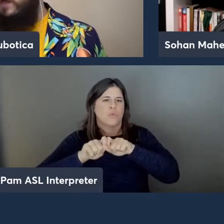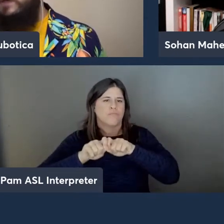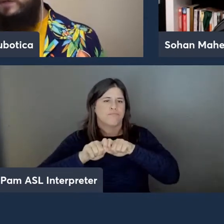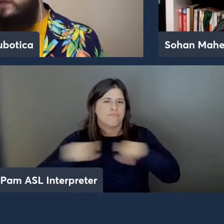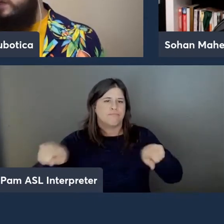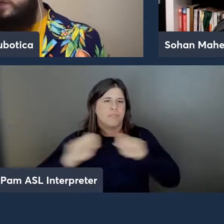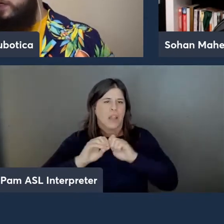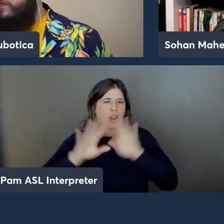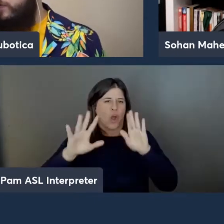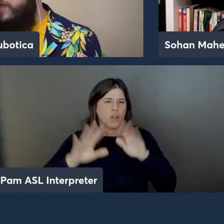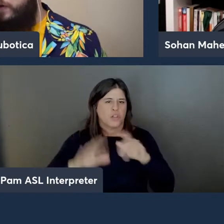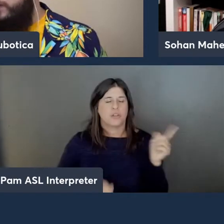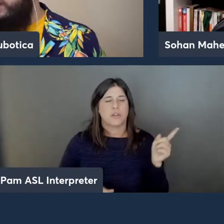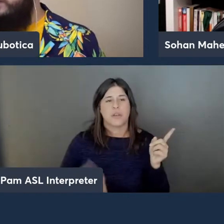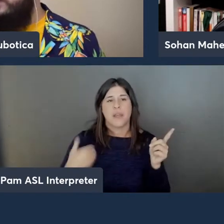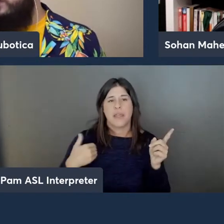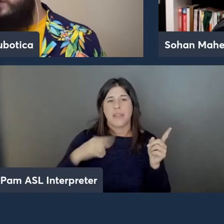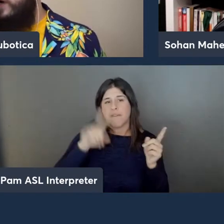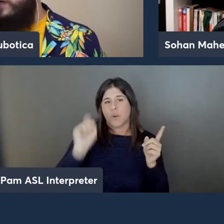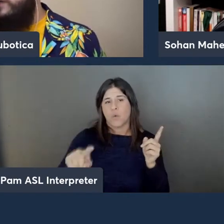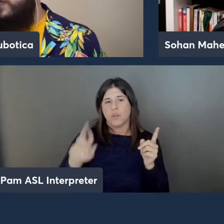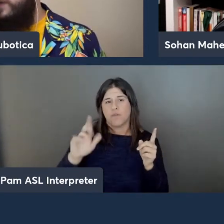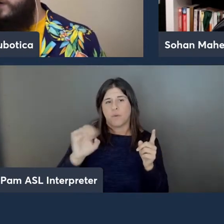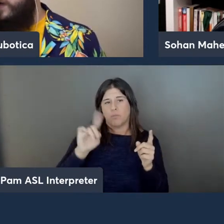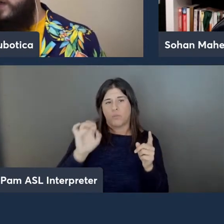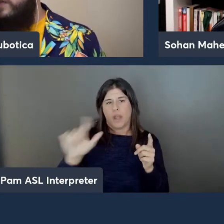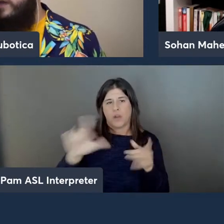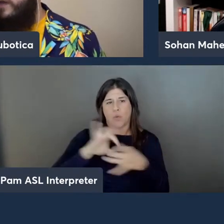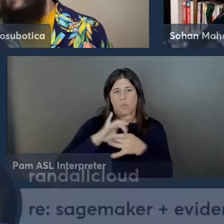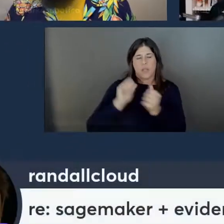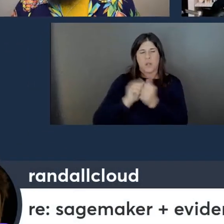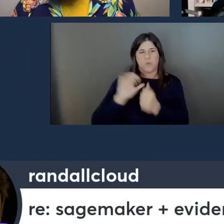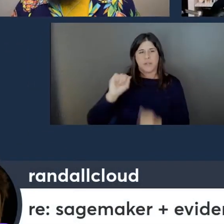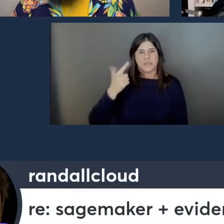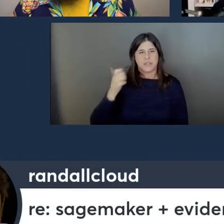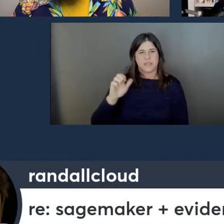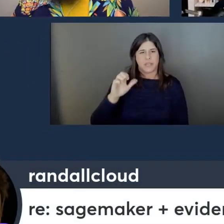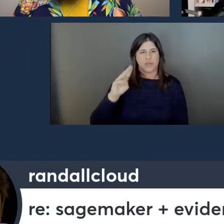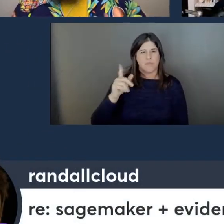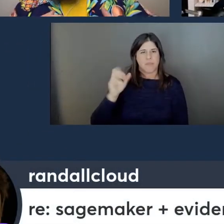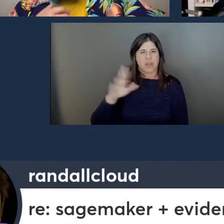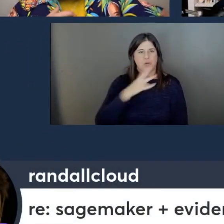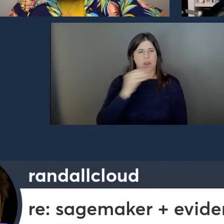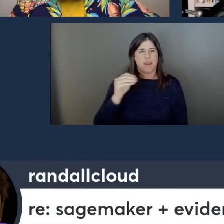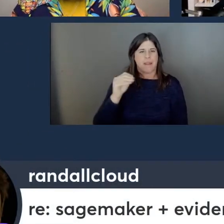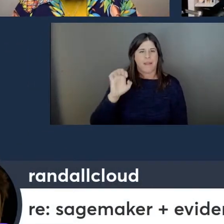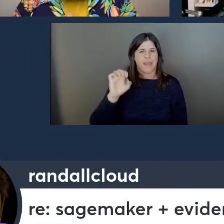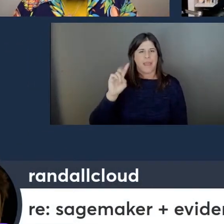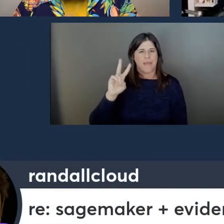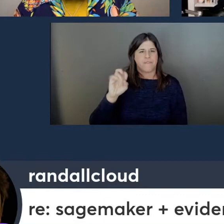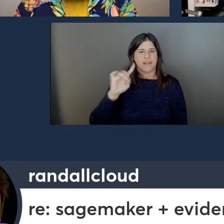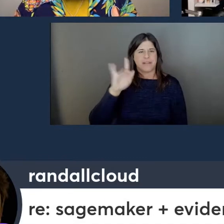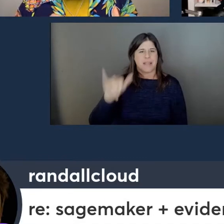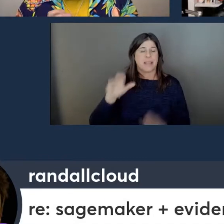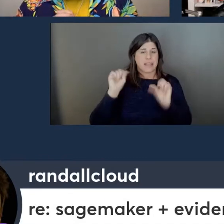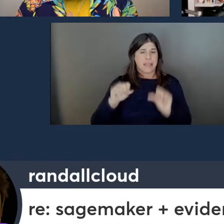There is the question here from Randall coming in. So regarding the SageMaker and Evidently, can Personalize and Evidently be used together in this case?